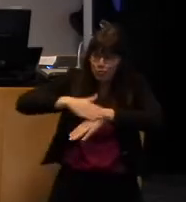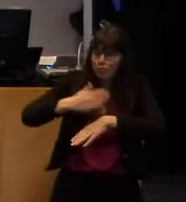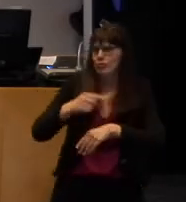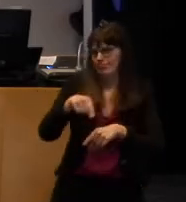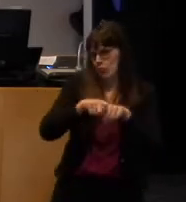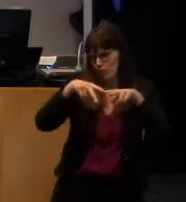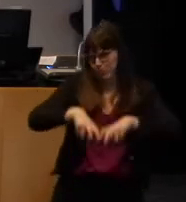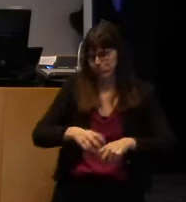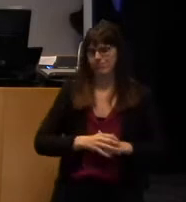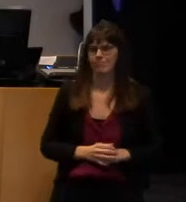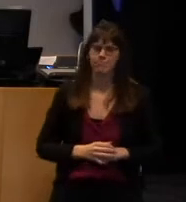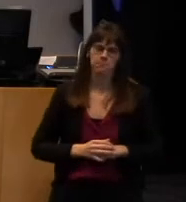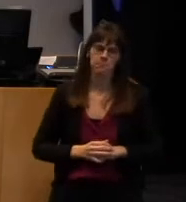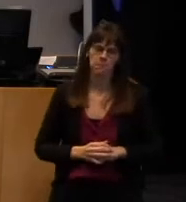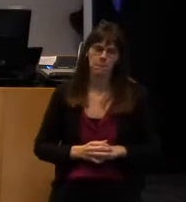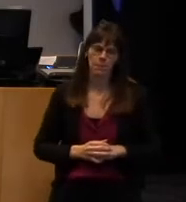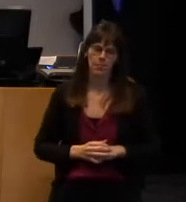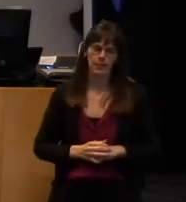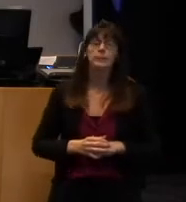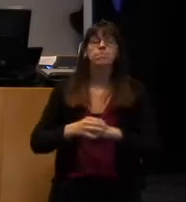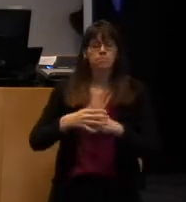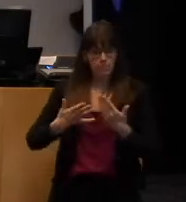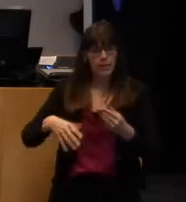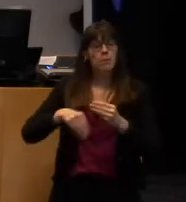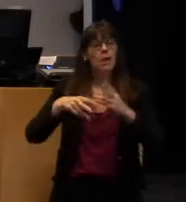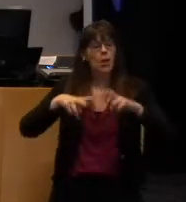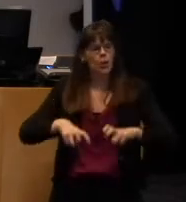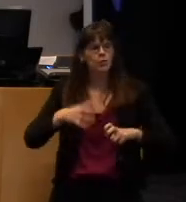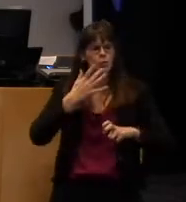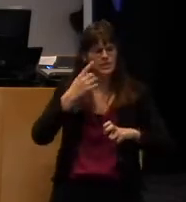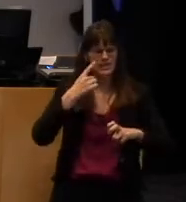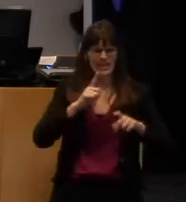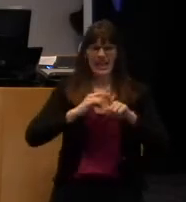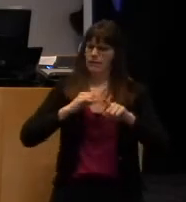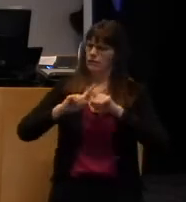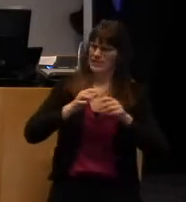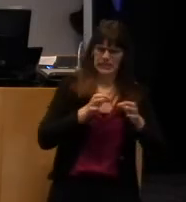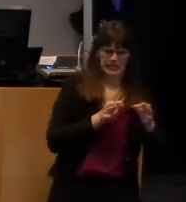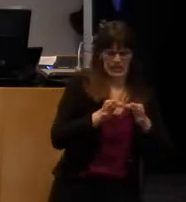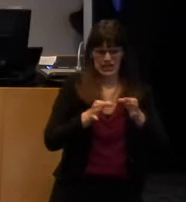And also Additionally, the study wants to examine the interactions between strategies, triggers, motivations,